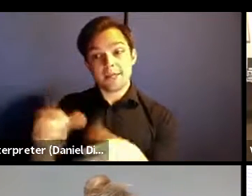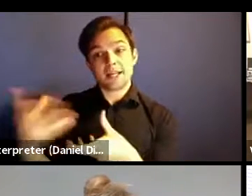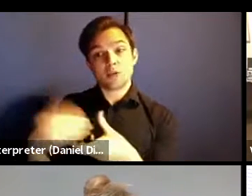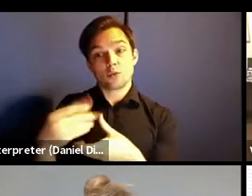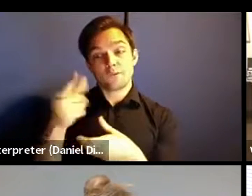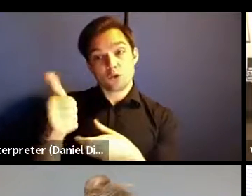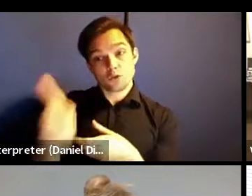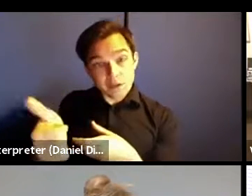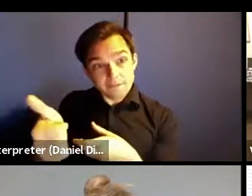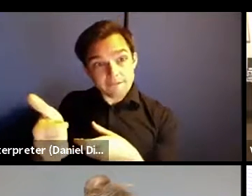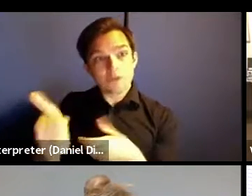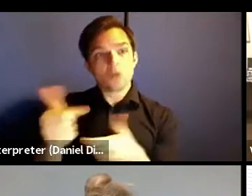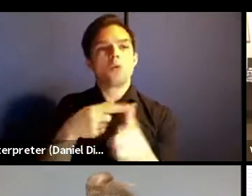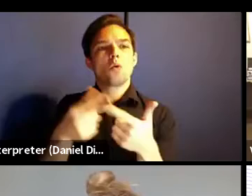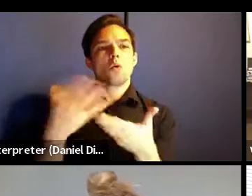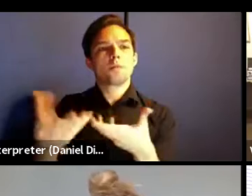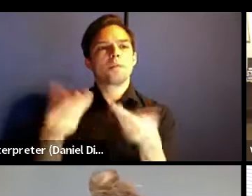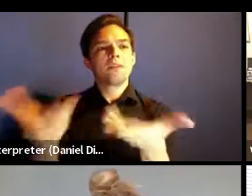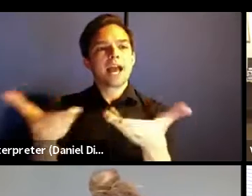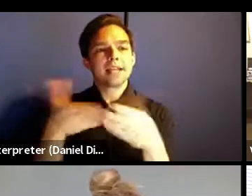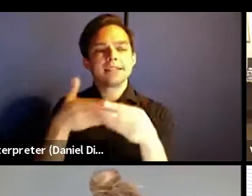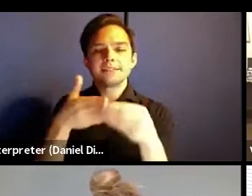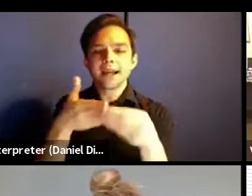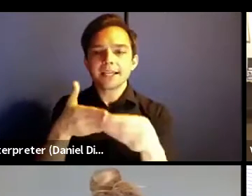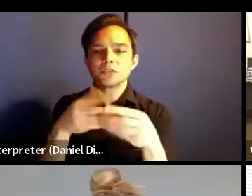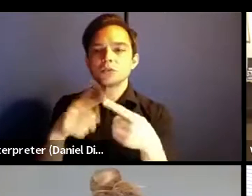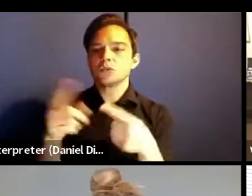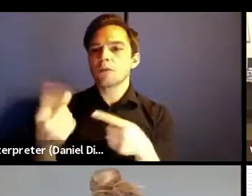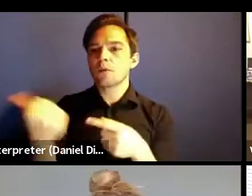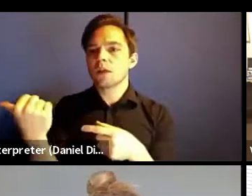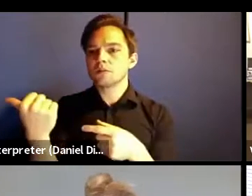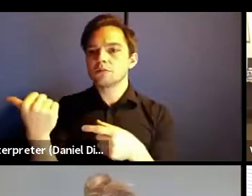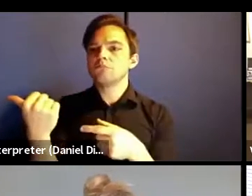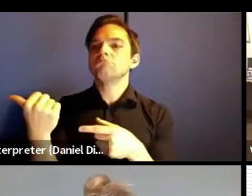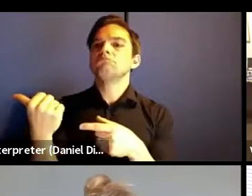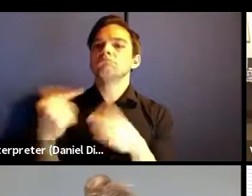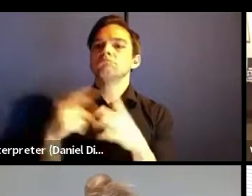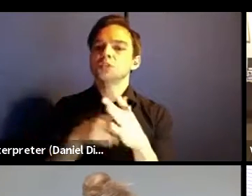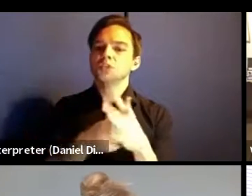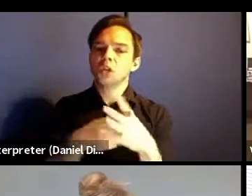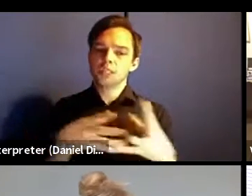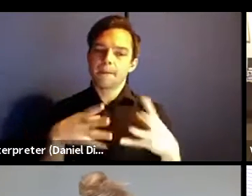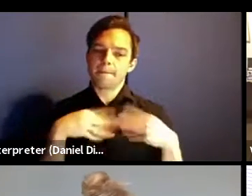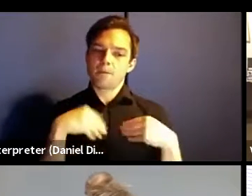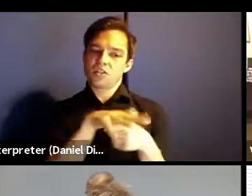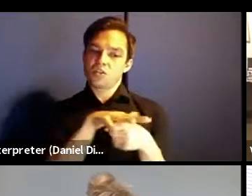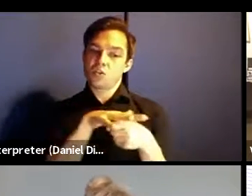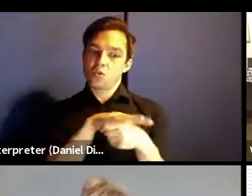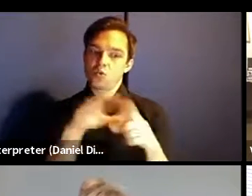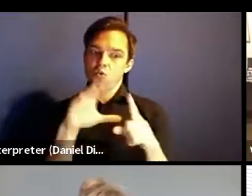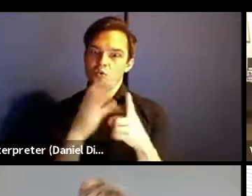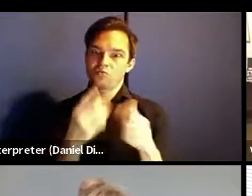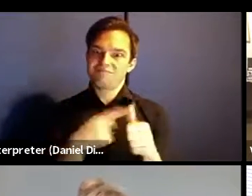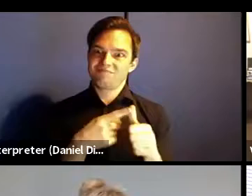or providing guidance to somebody else that you start with embracing the local culture and the language